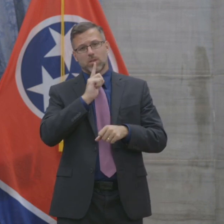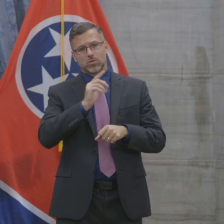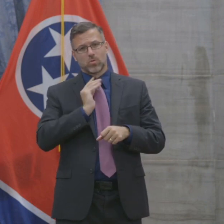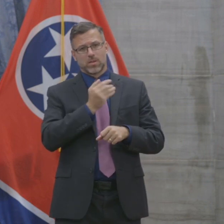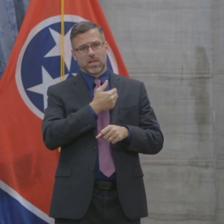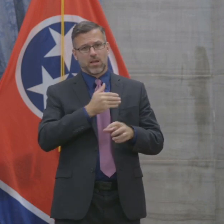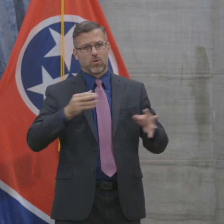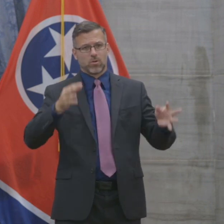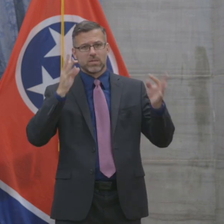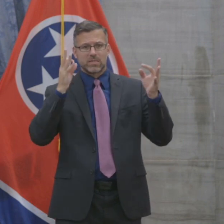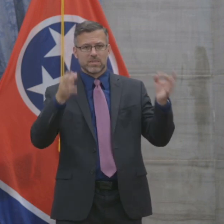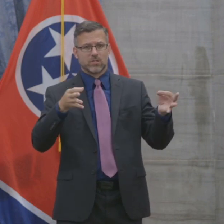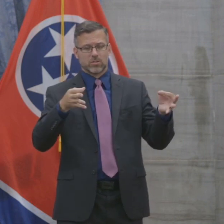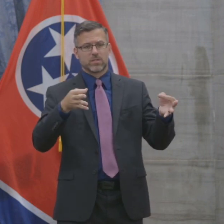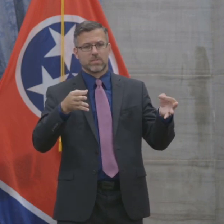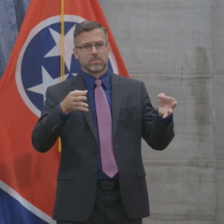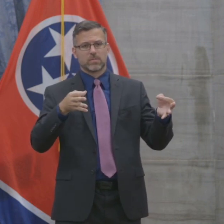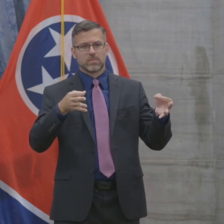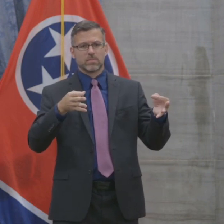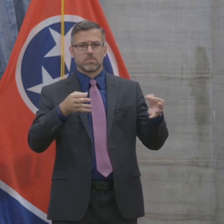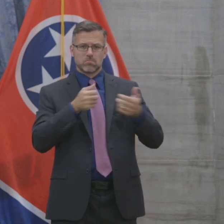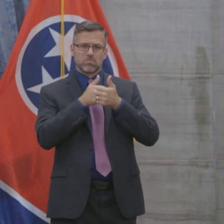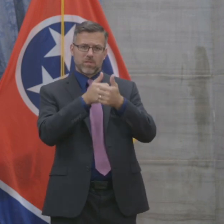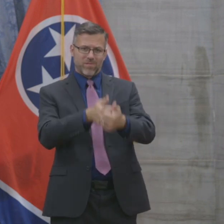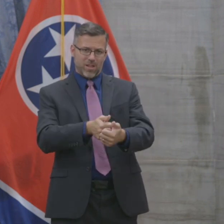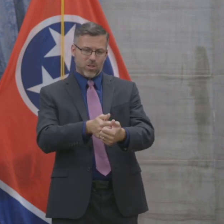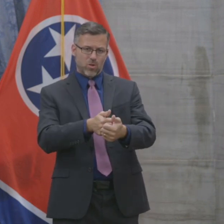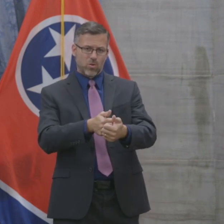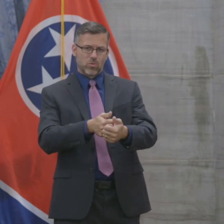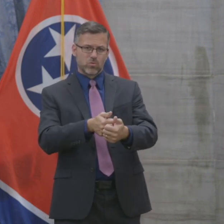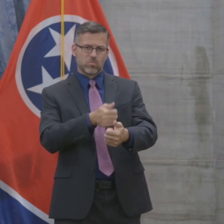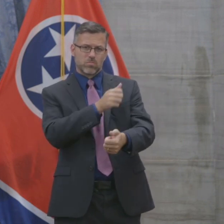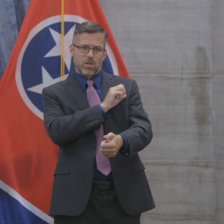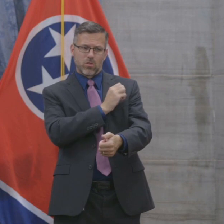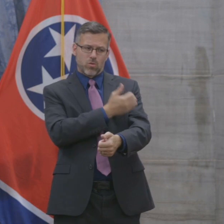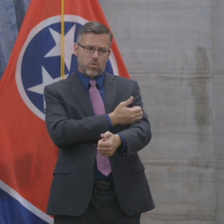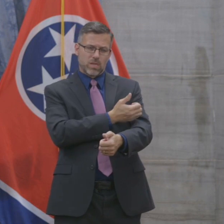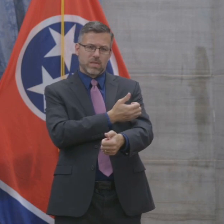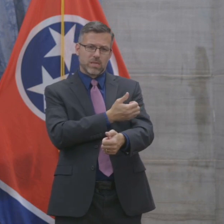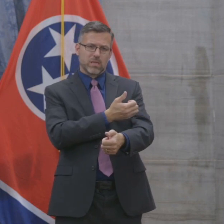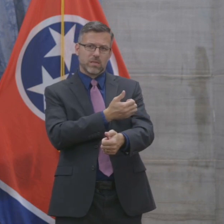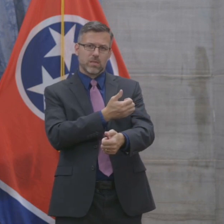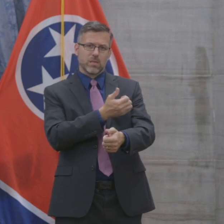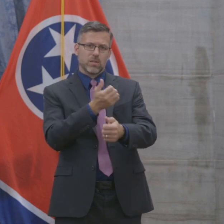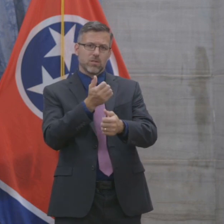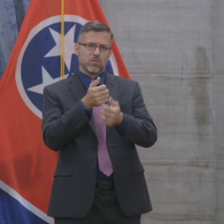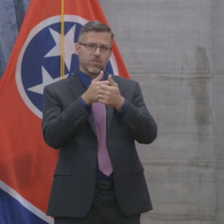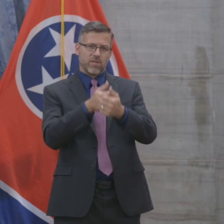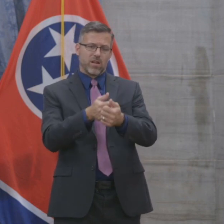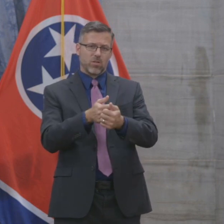authority to be able to delegate decisions over --al health